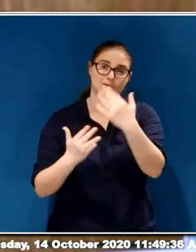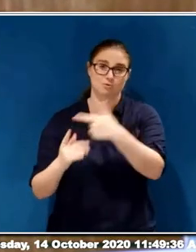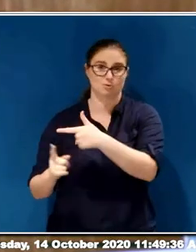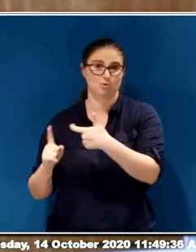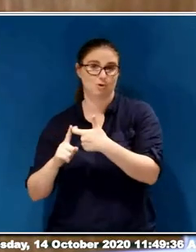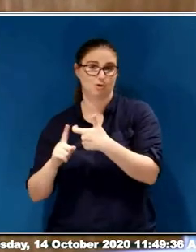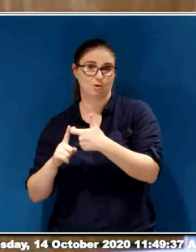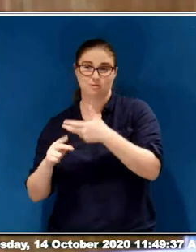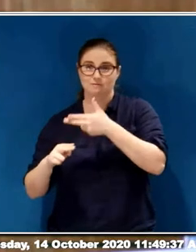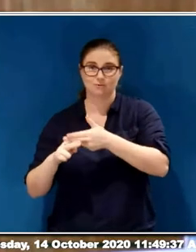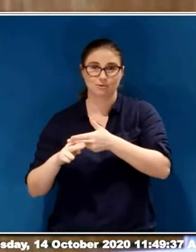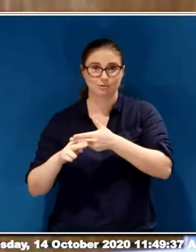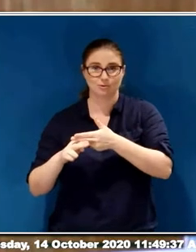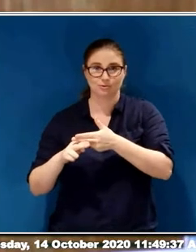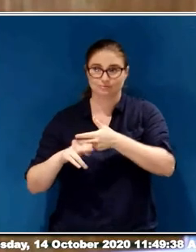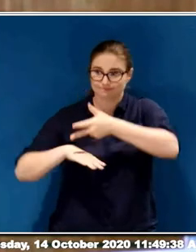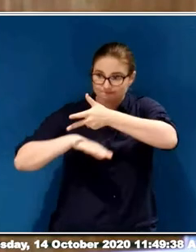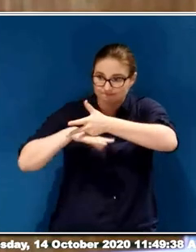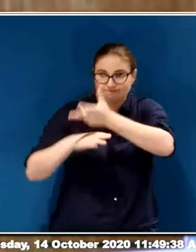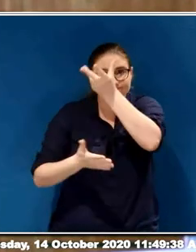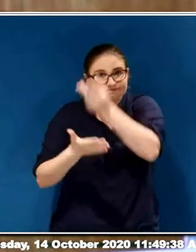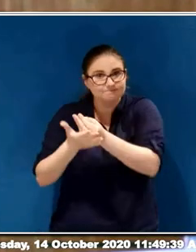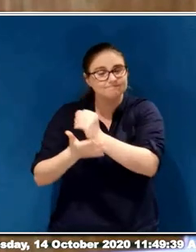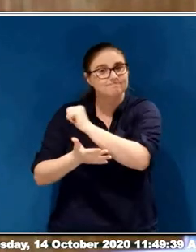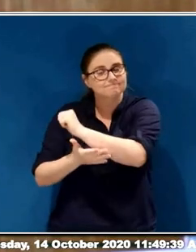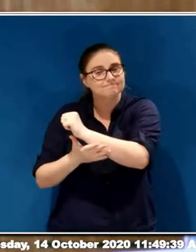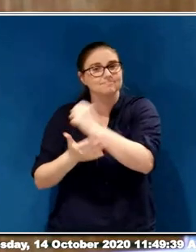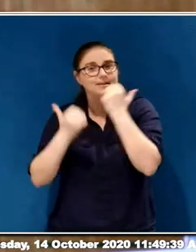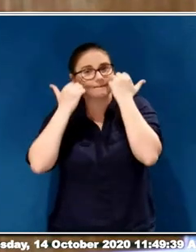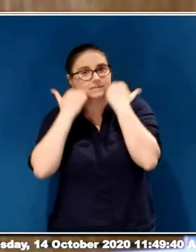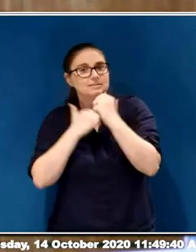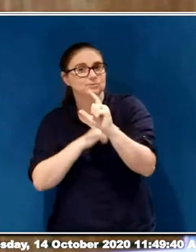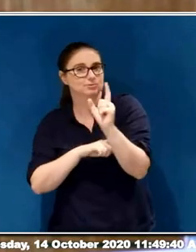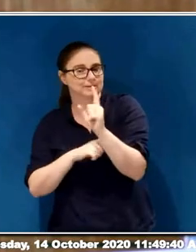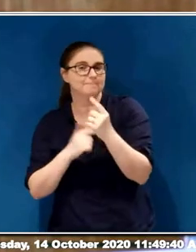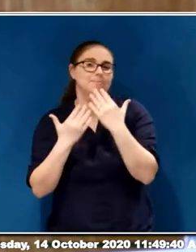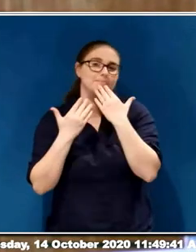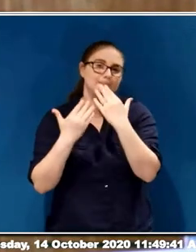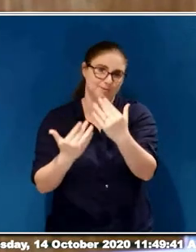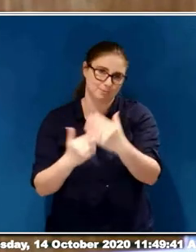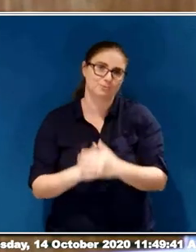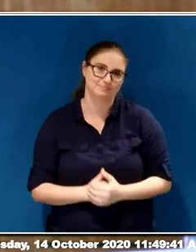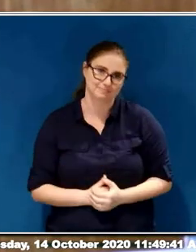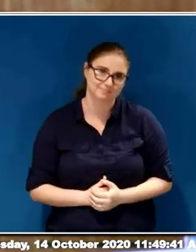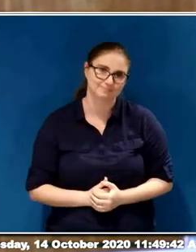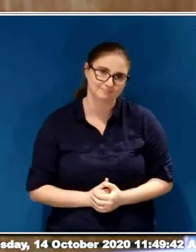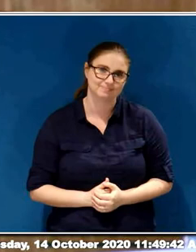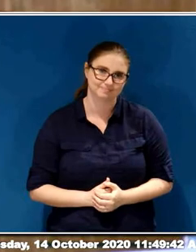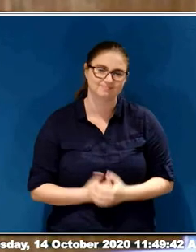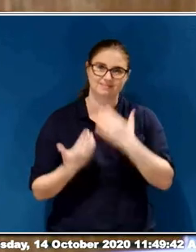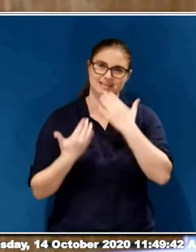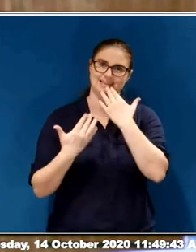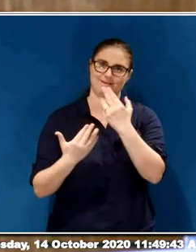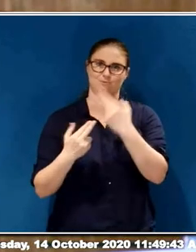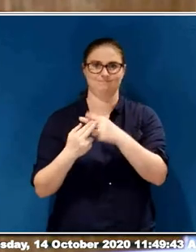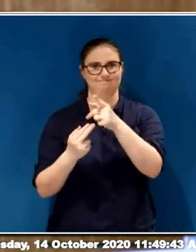you've given your evidence today. Thank you very much for your assistance to the Royal Commission. Thank you.